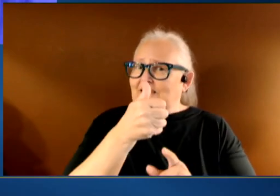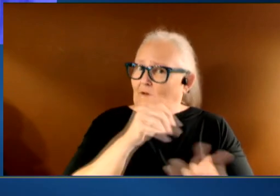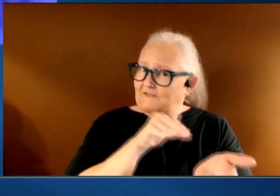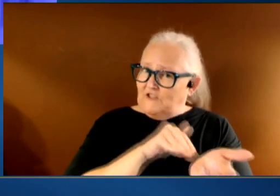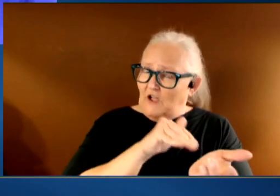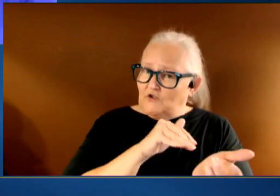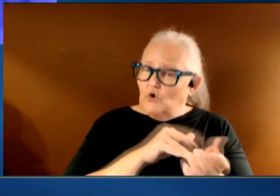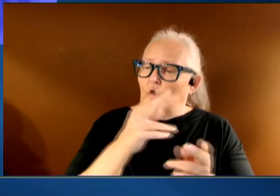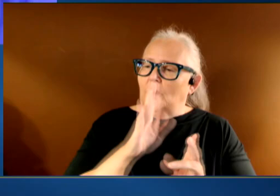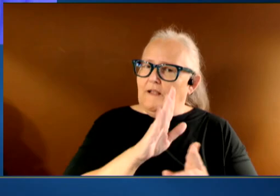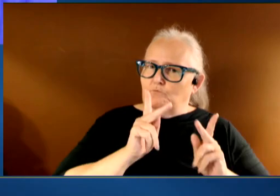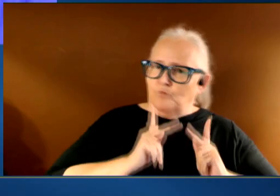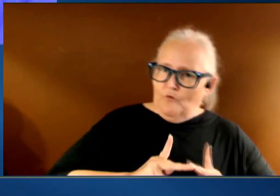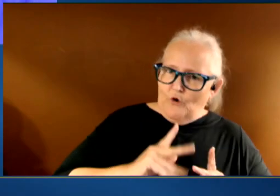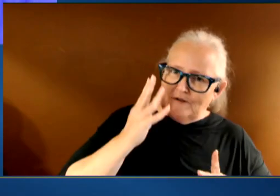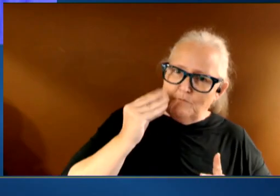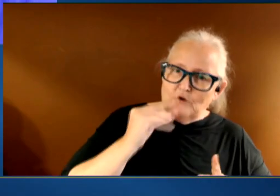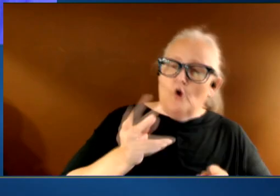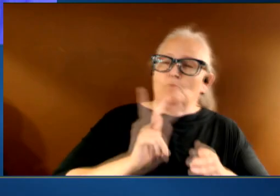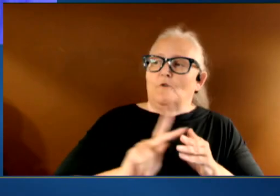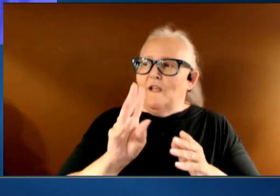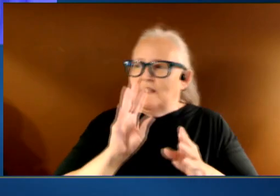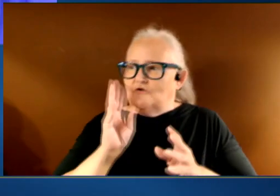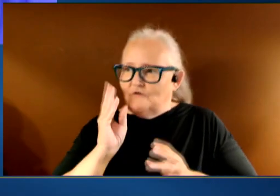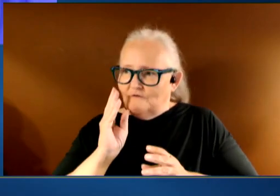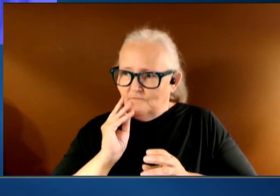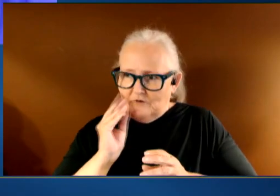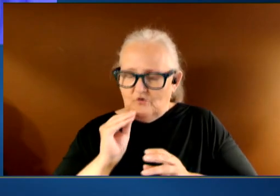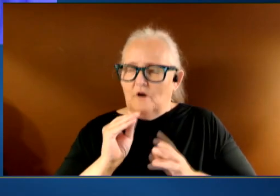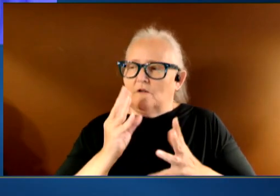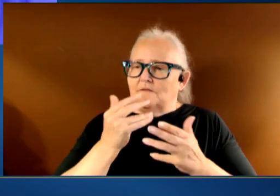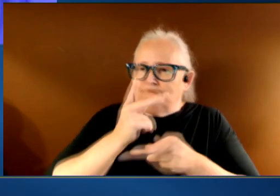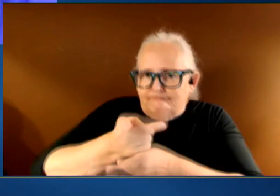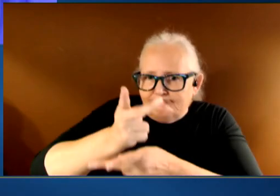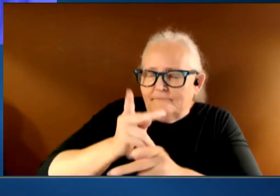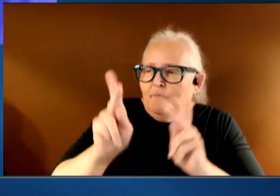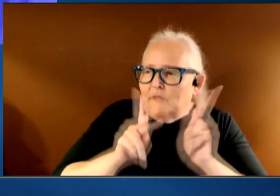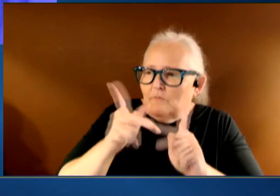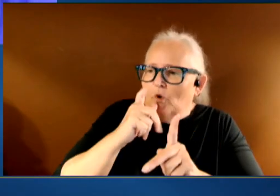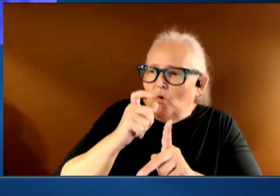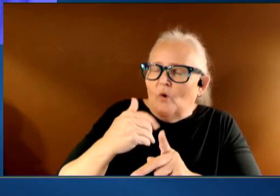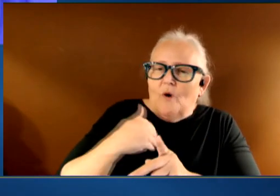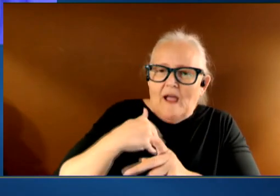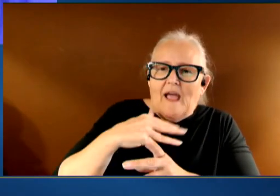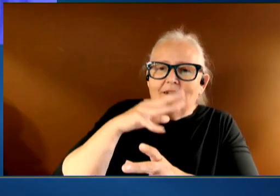experiences to improve care for individuals with healthcare conditions, including SCD. By working